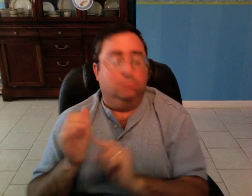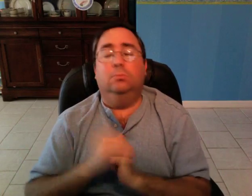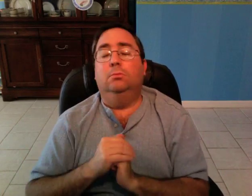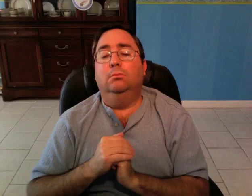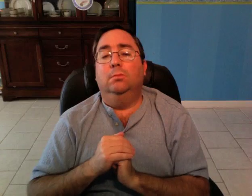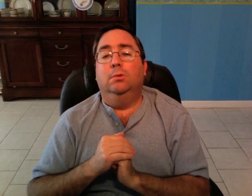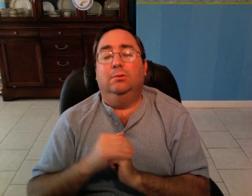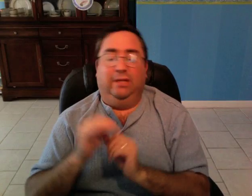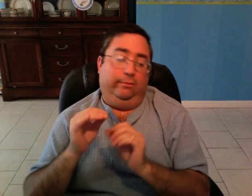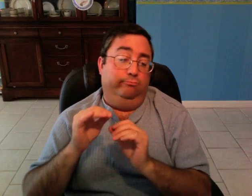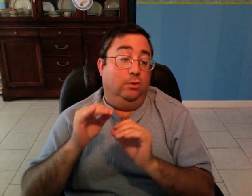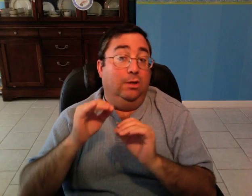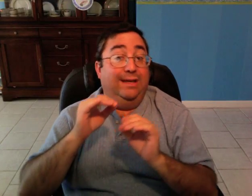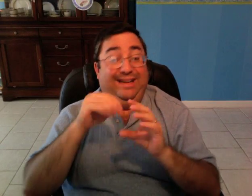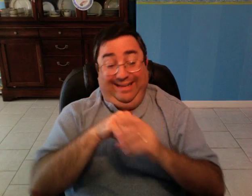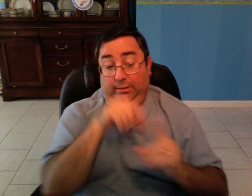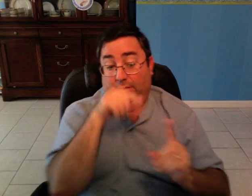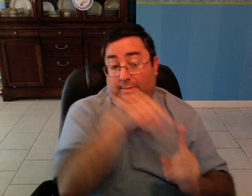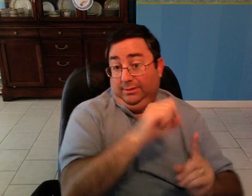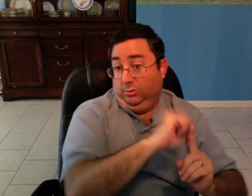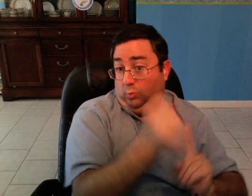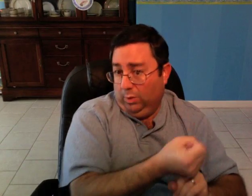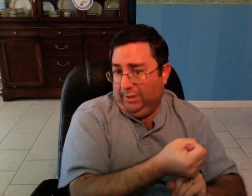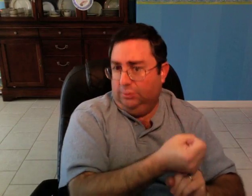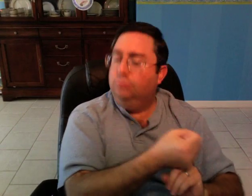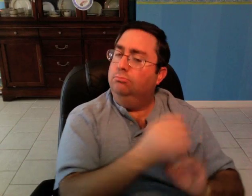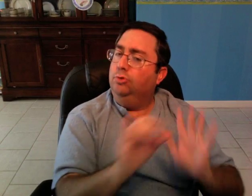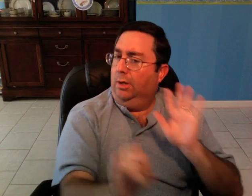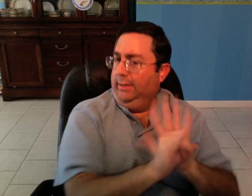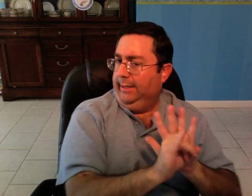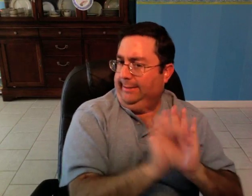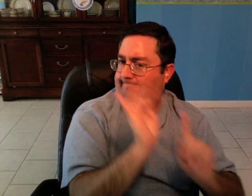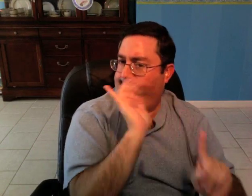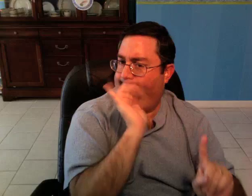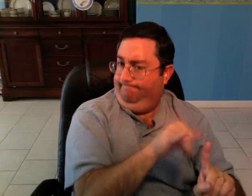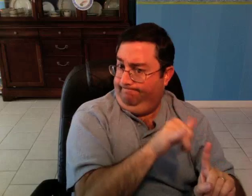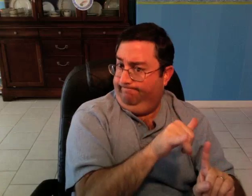In one situation, your identity is primarily X,